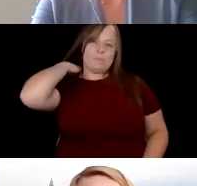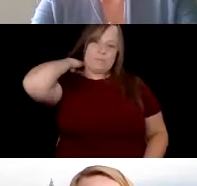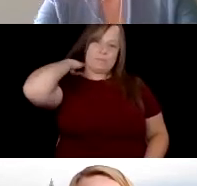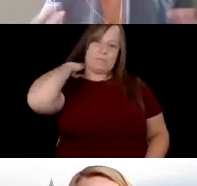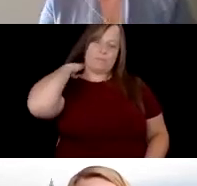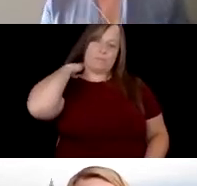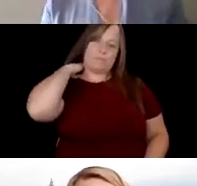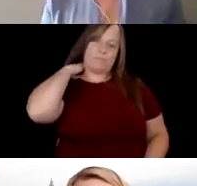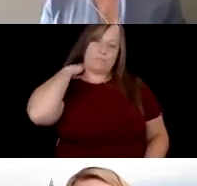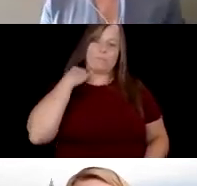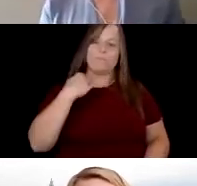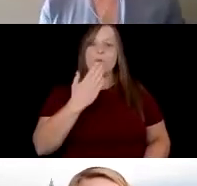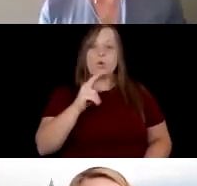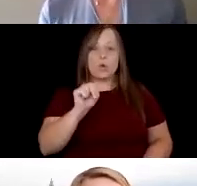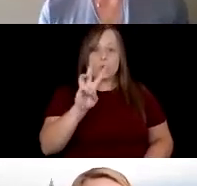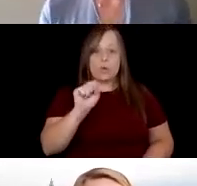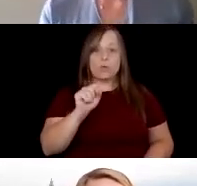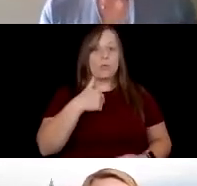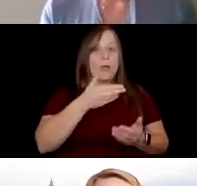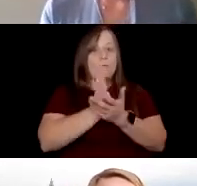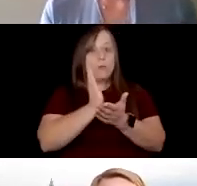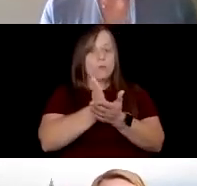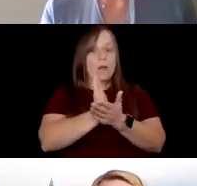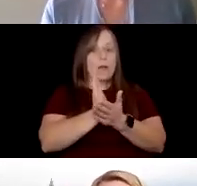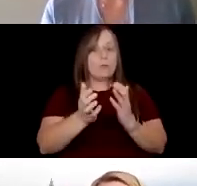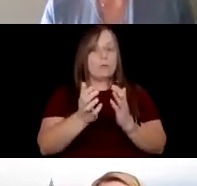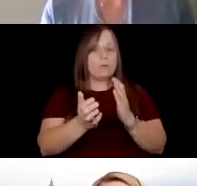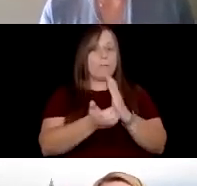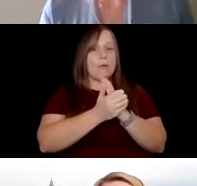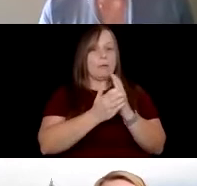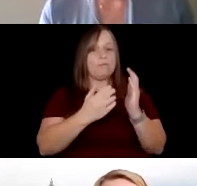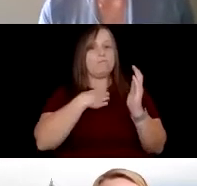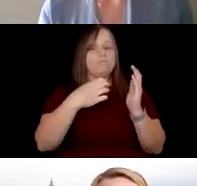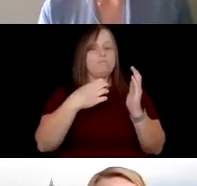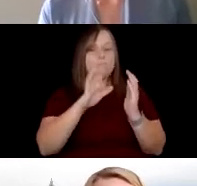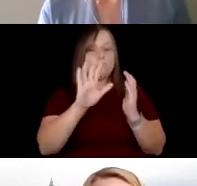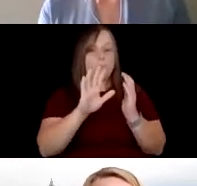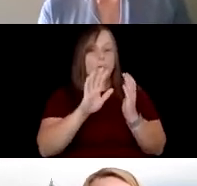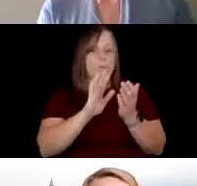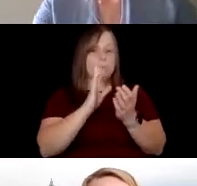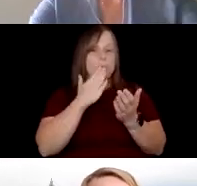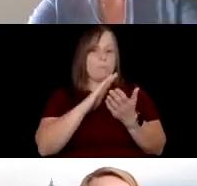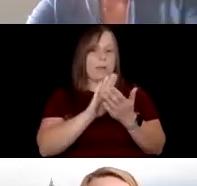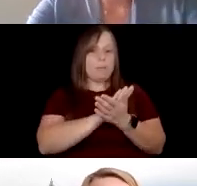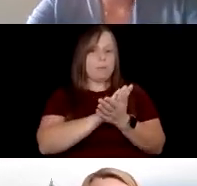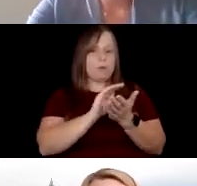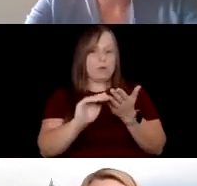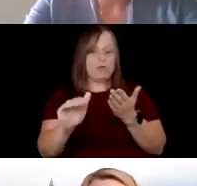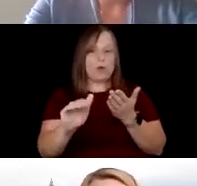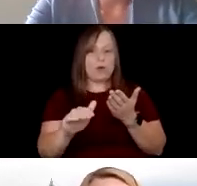So the good news here is that you do have the right to appeal a other-than-honorable discharge. And it's kind of a complicated process,